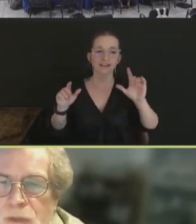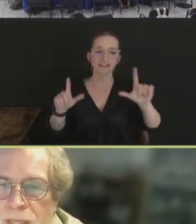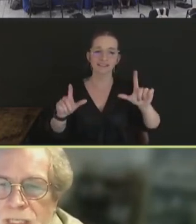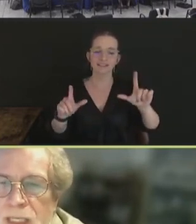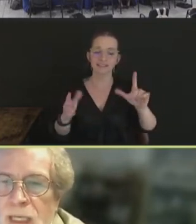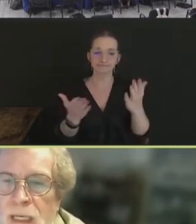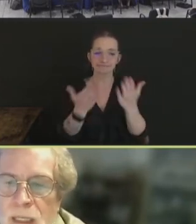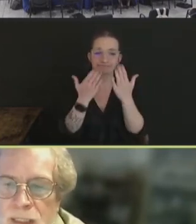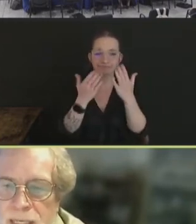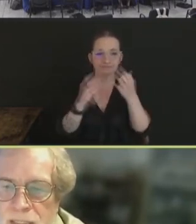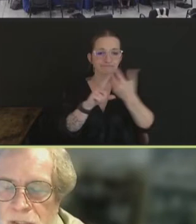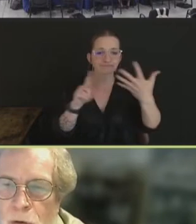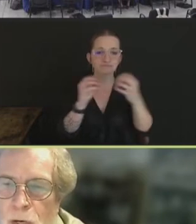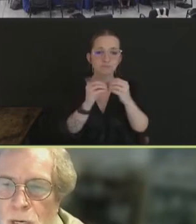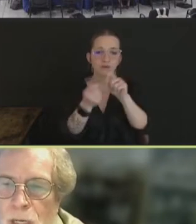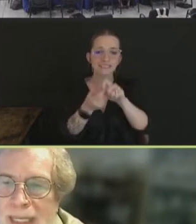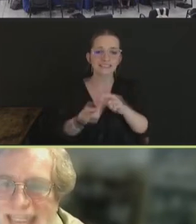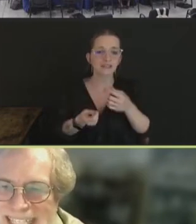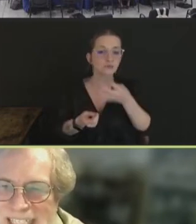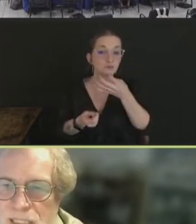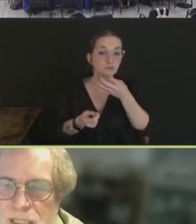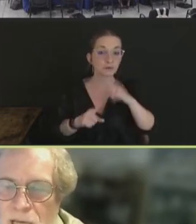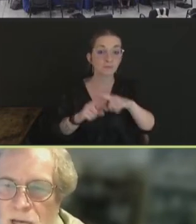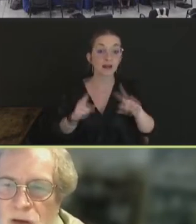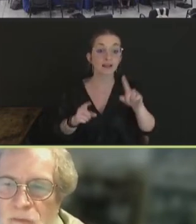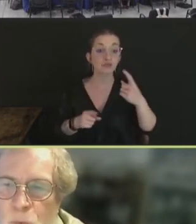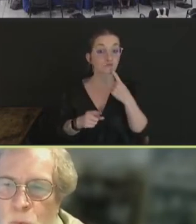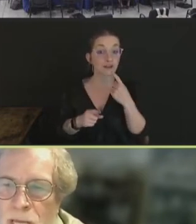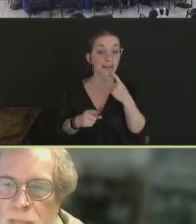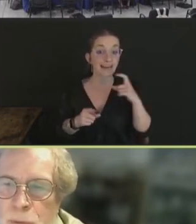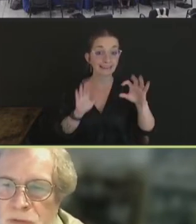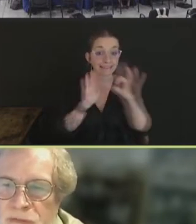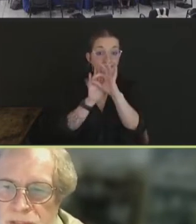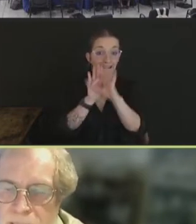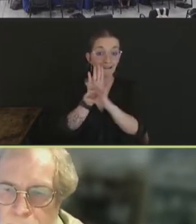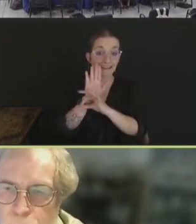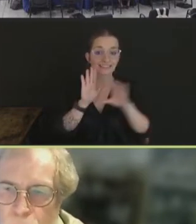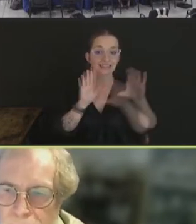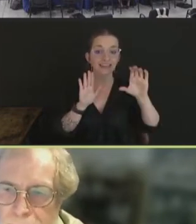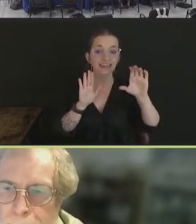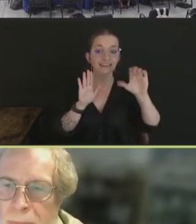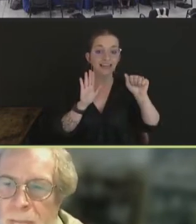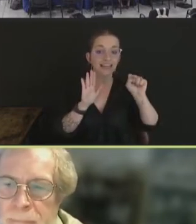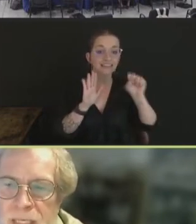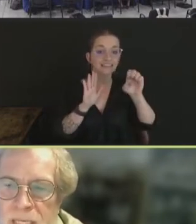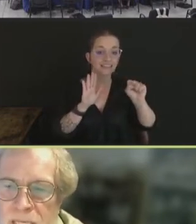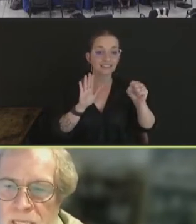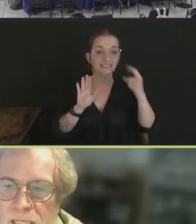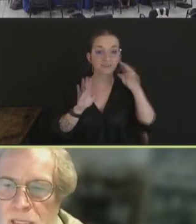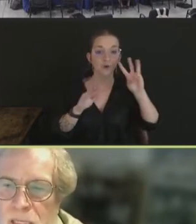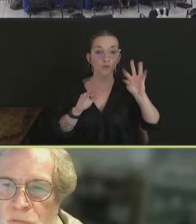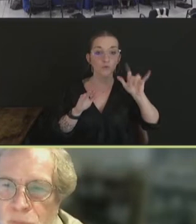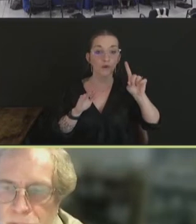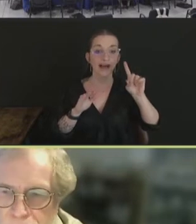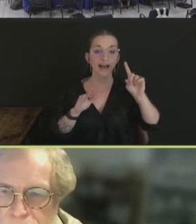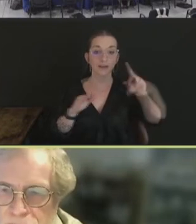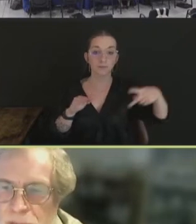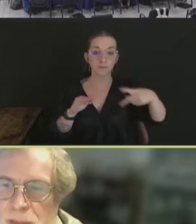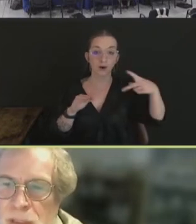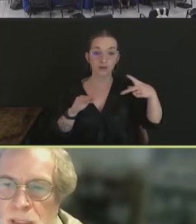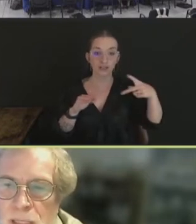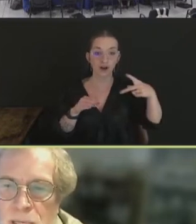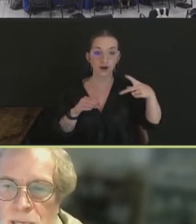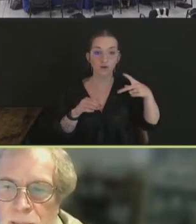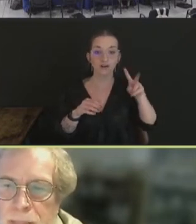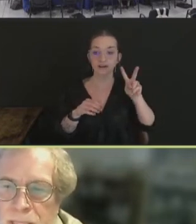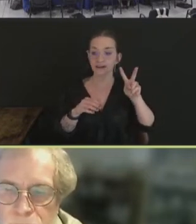But the red dots are cases of wild poliovirus type one in four countries, and I'll show